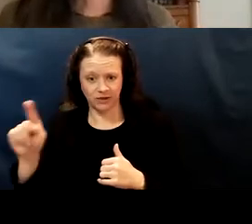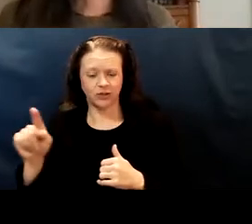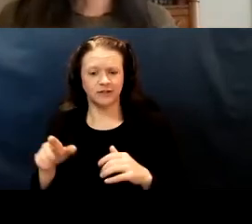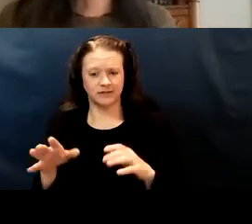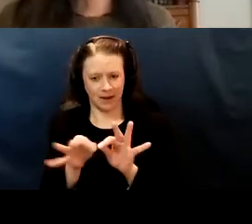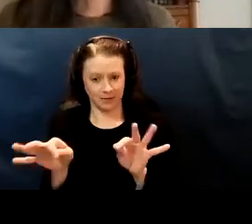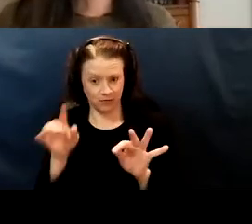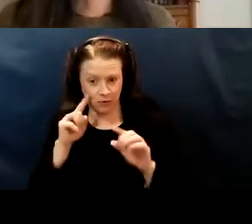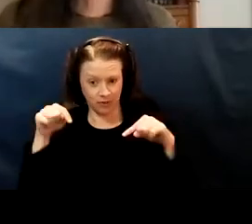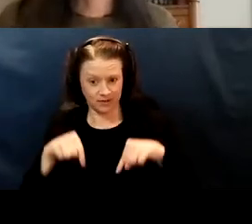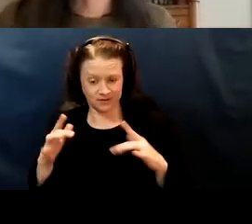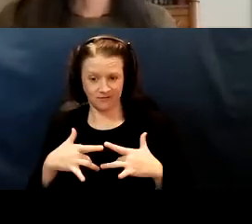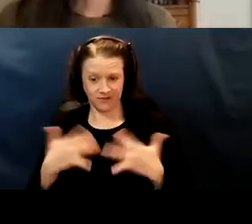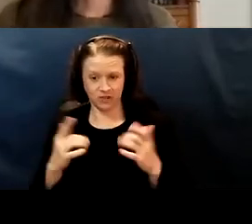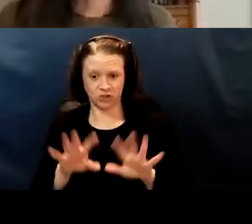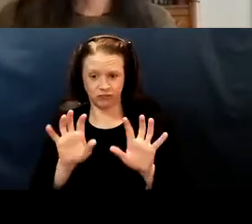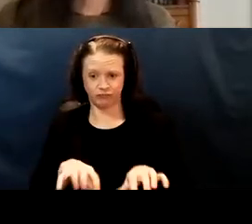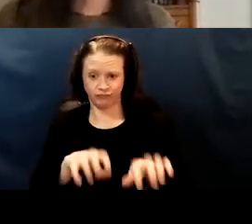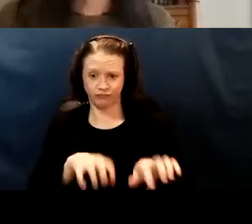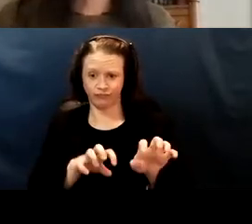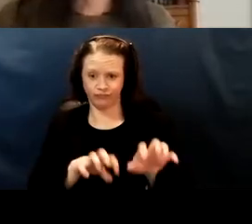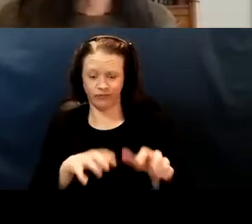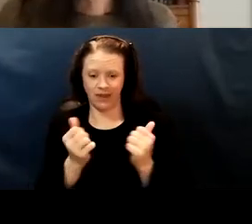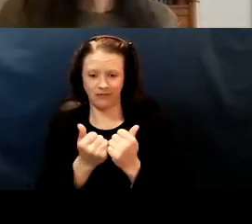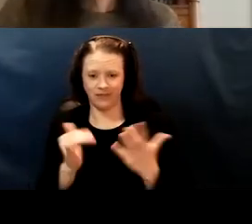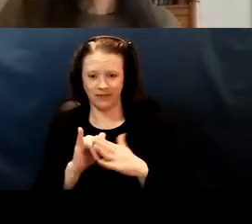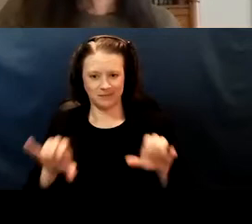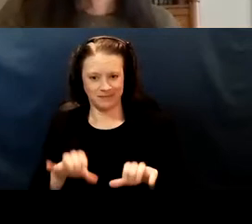she is transcribing everything that is being said.